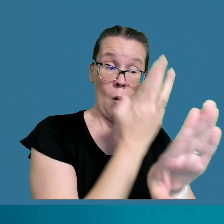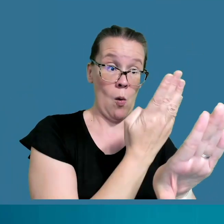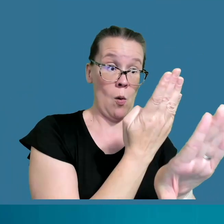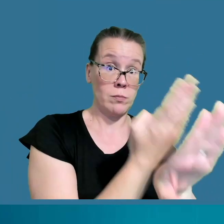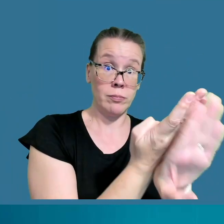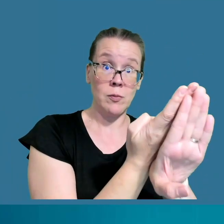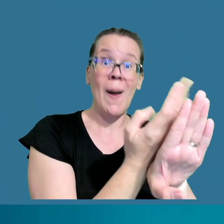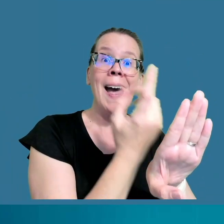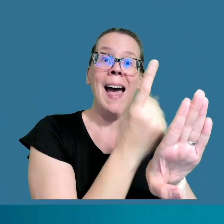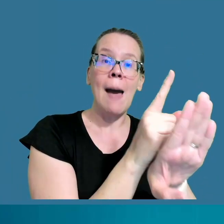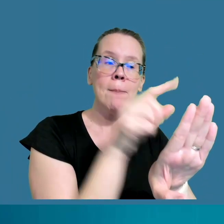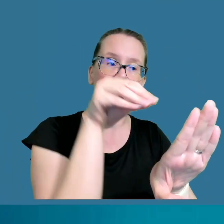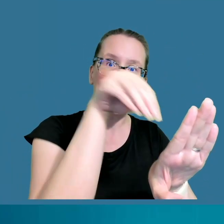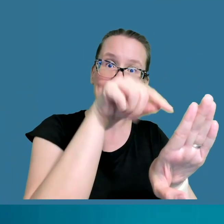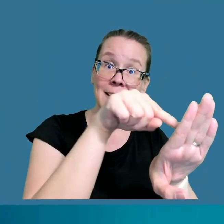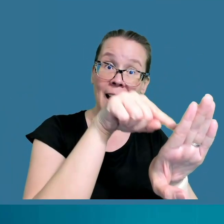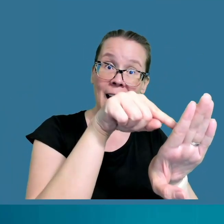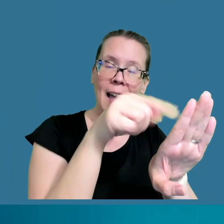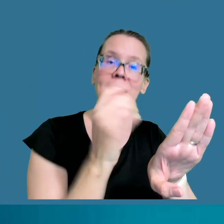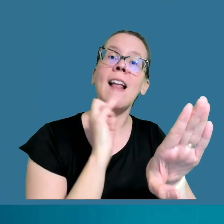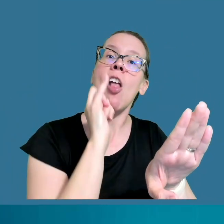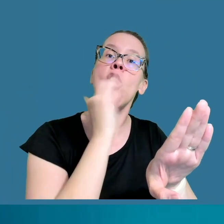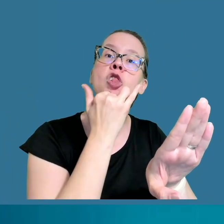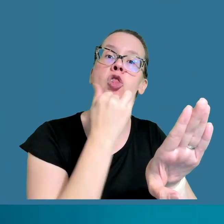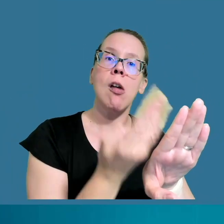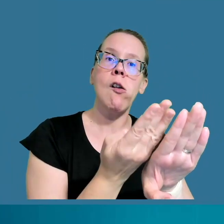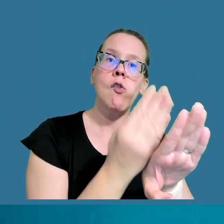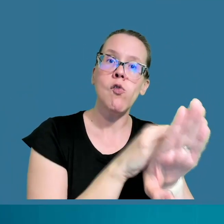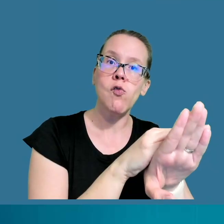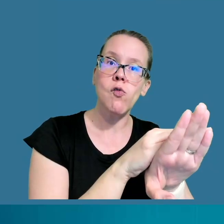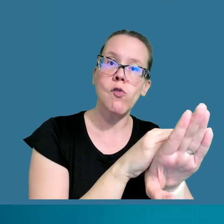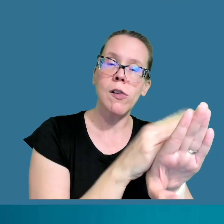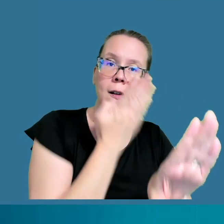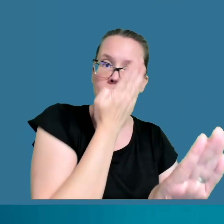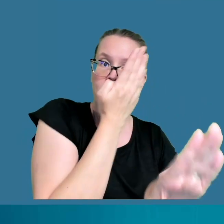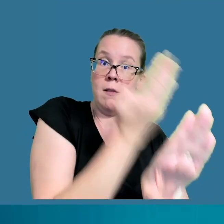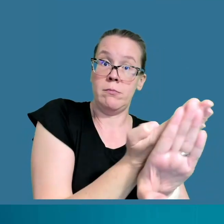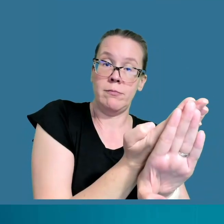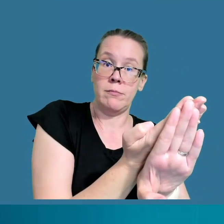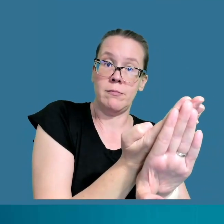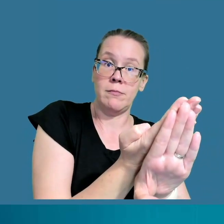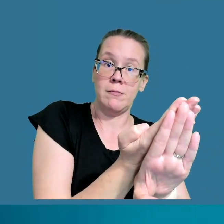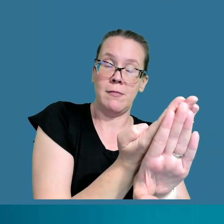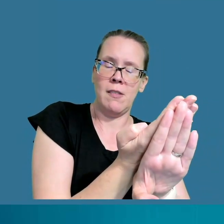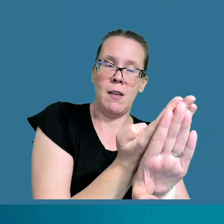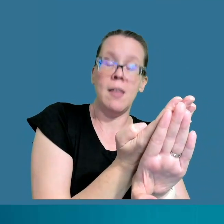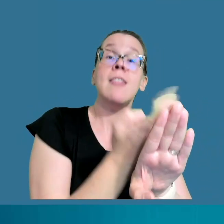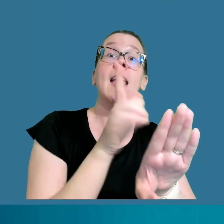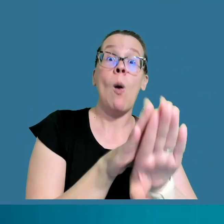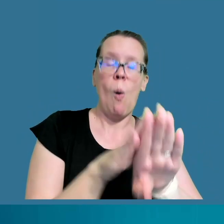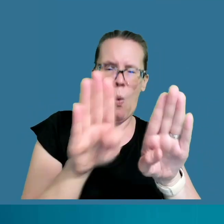And what can happen is that part of the seam allowance that isn't stitched down